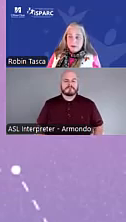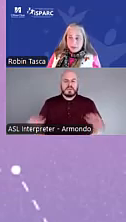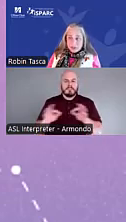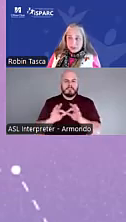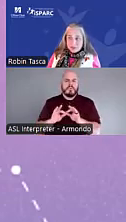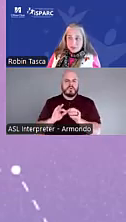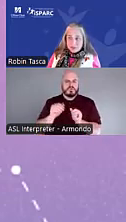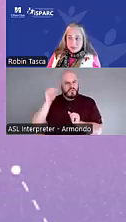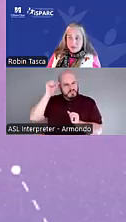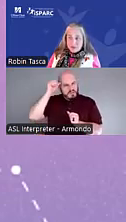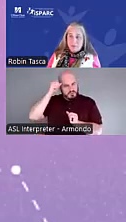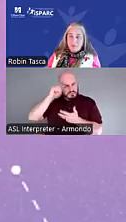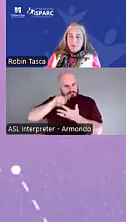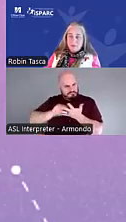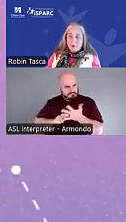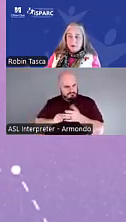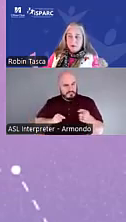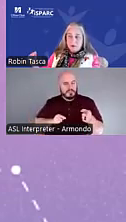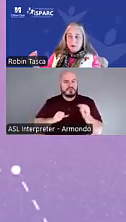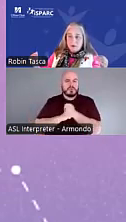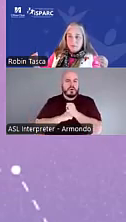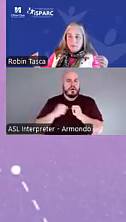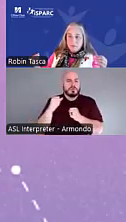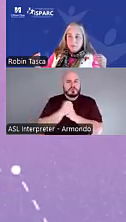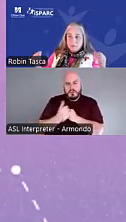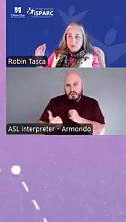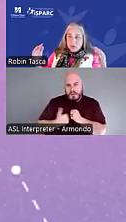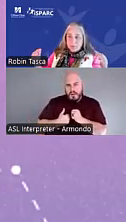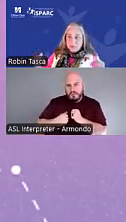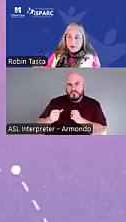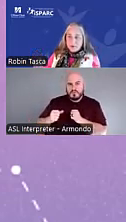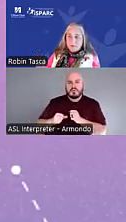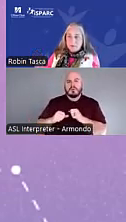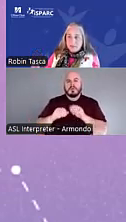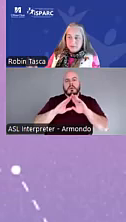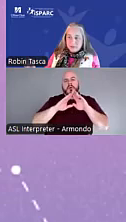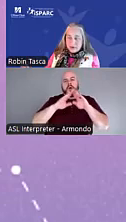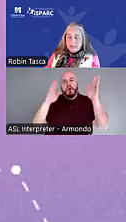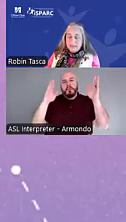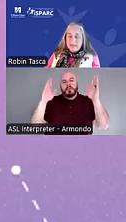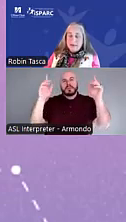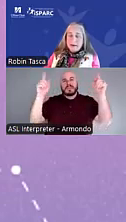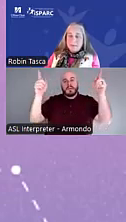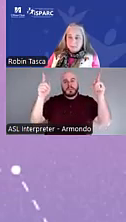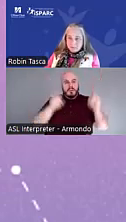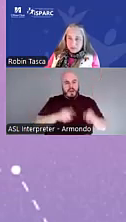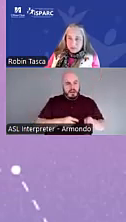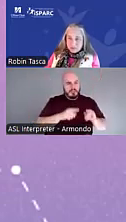You want your structure. You want to go from top to bottom, left to right,